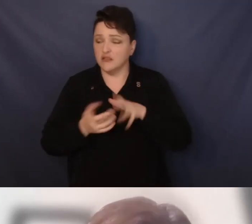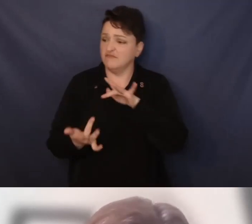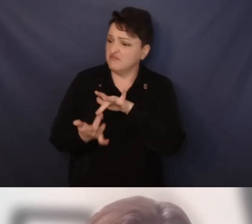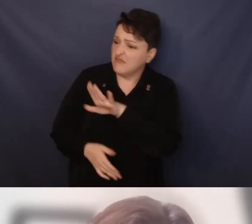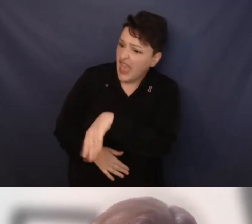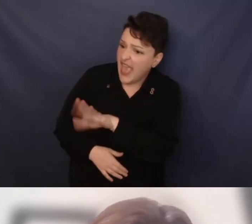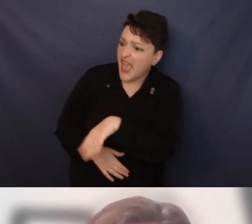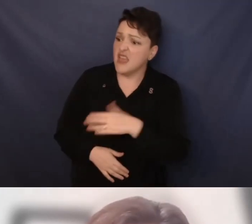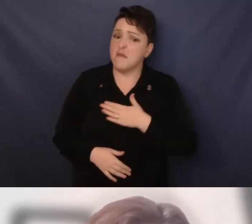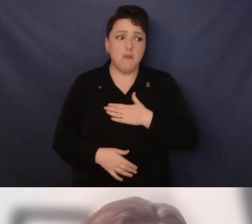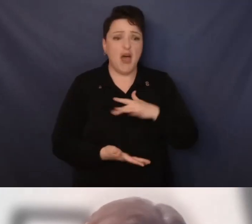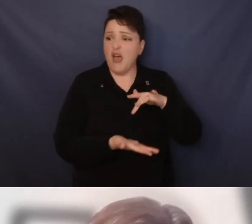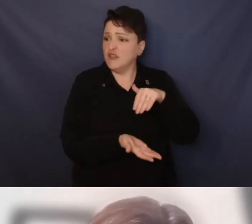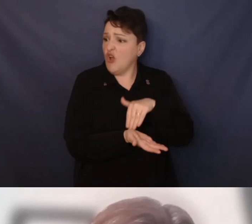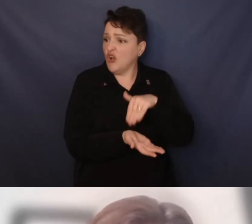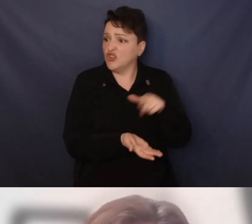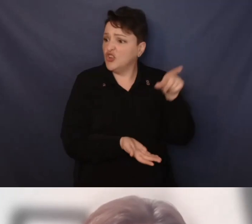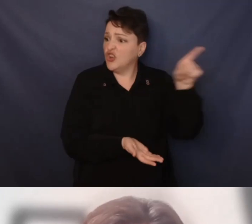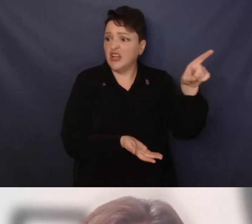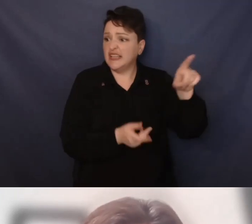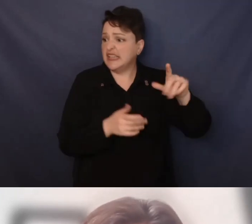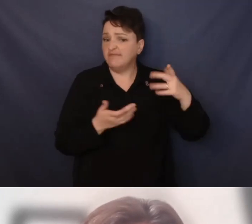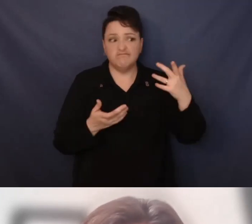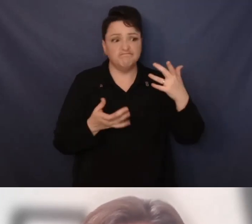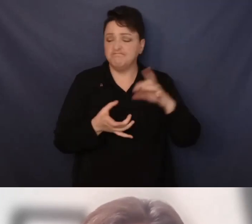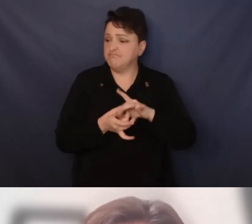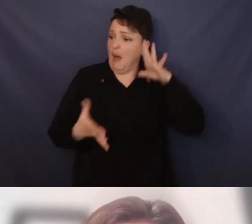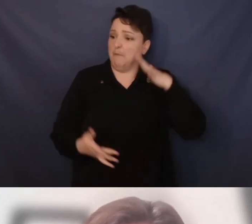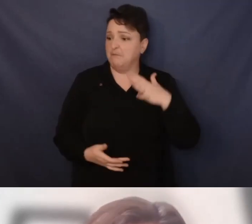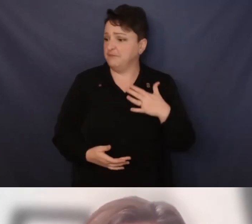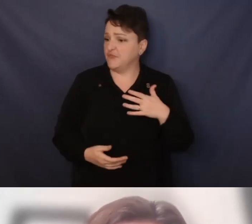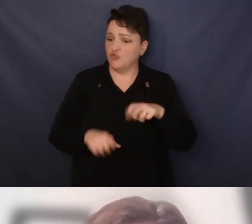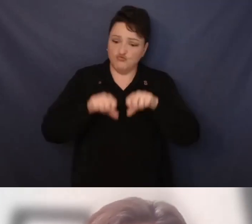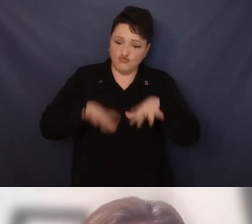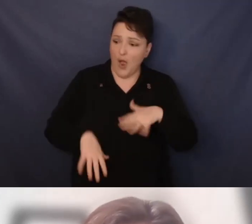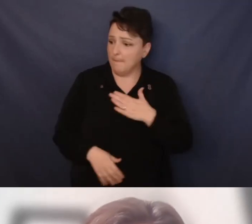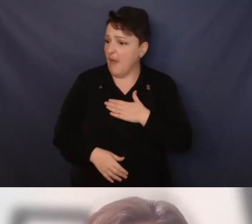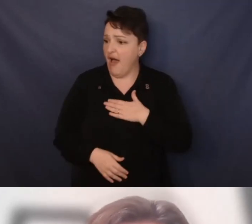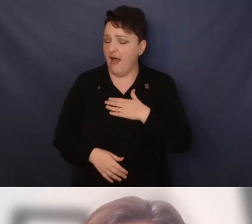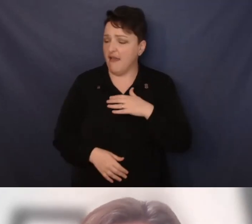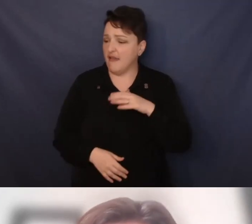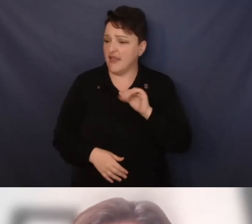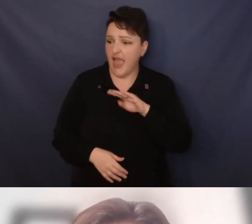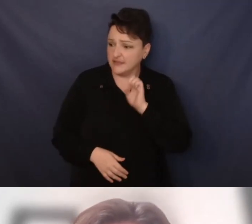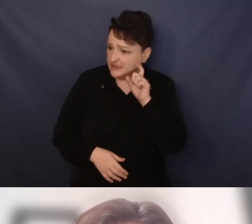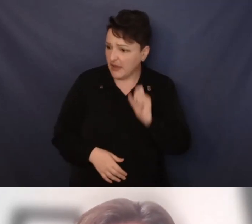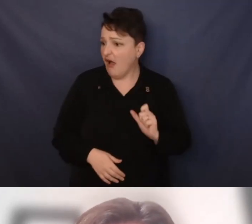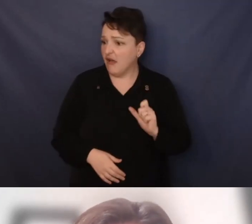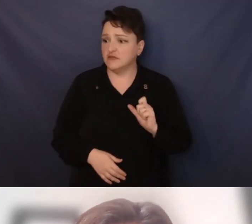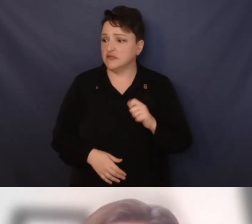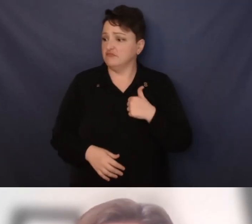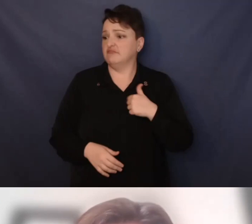sure that you have that. I know that's often ignored. We don't have enough providers. Those